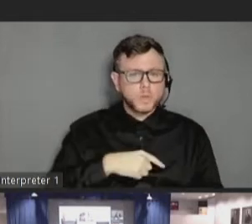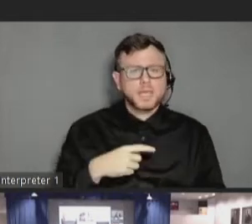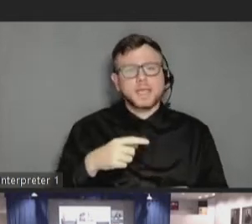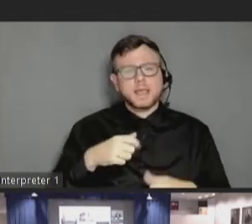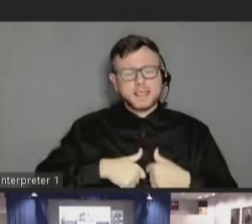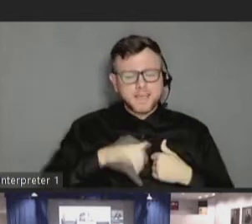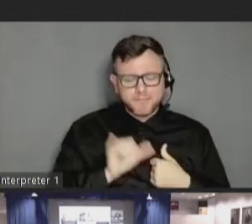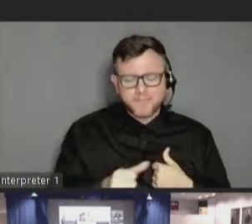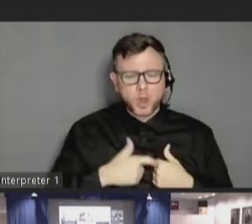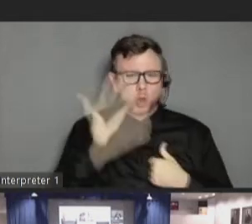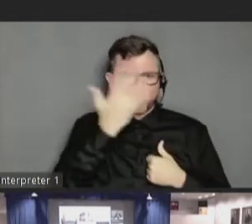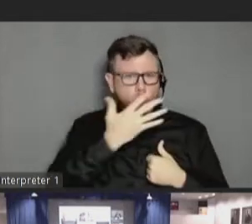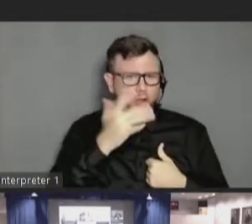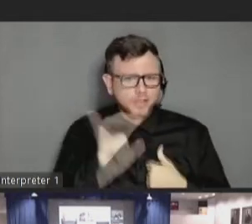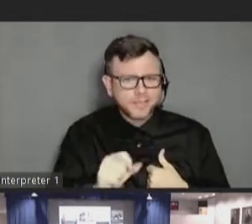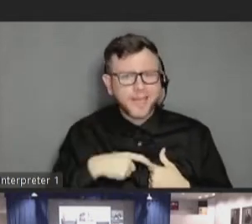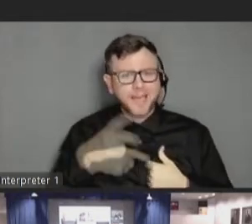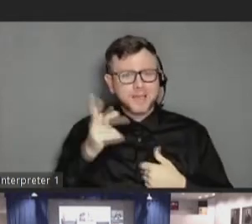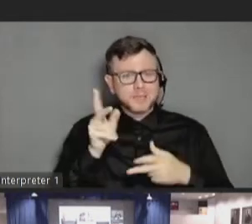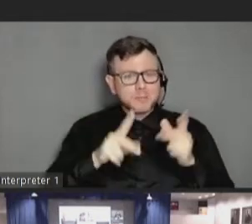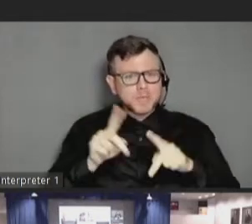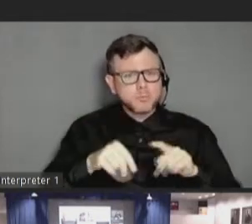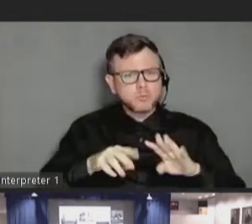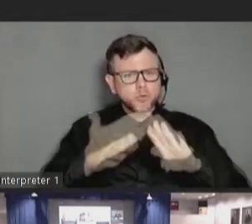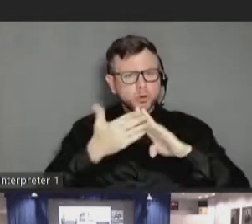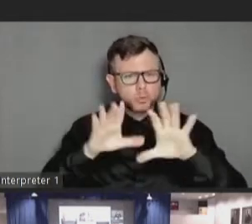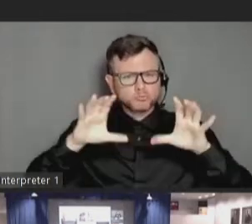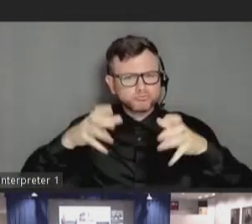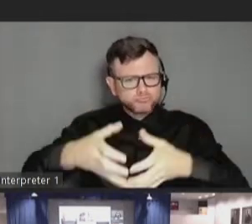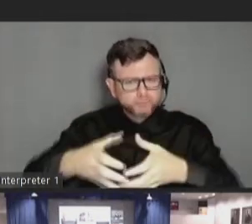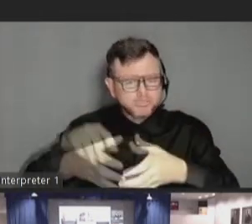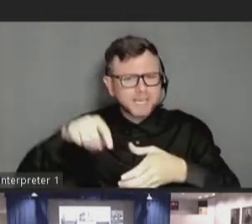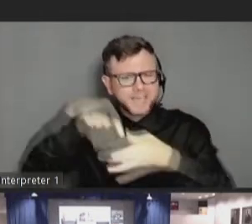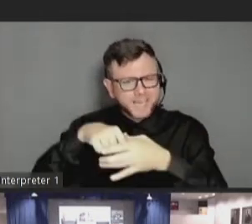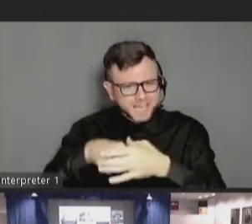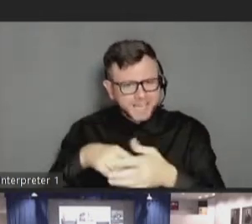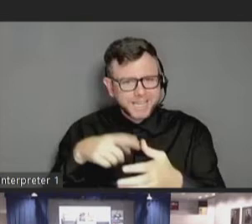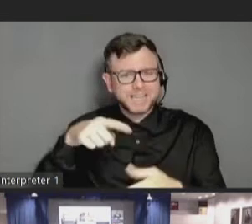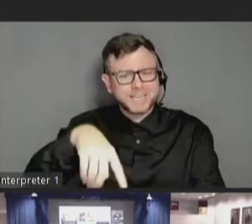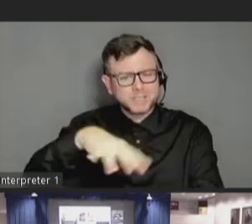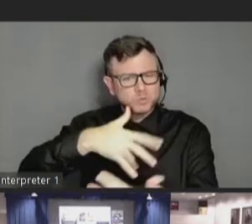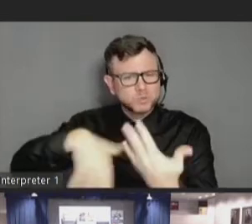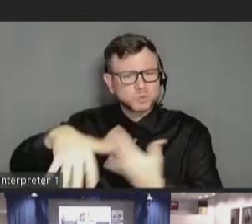many of the individuals and communities in these social vulnerability indexes.